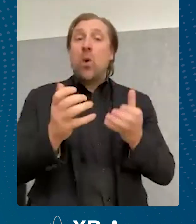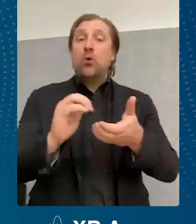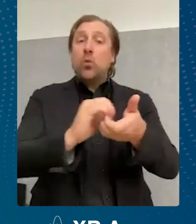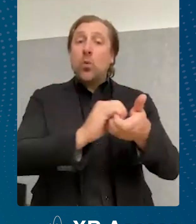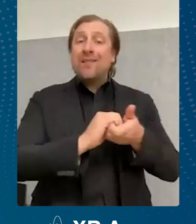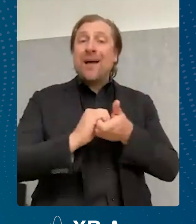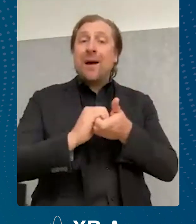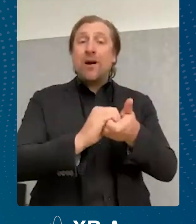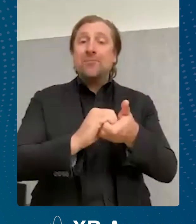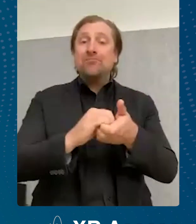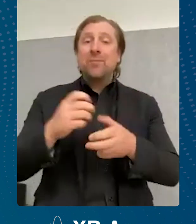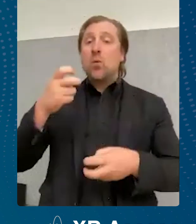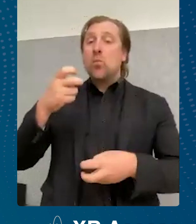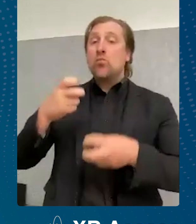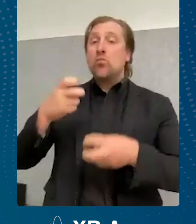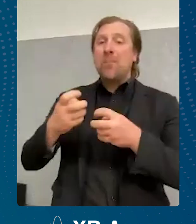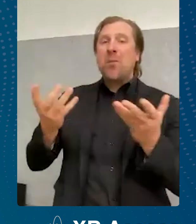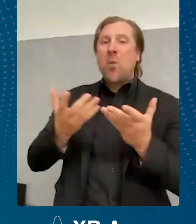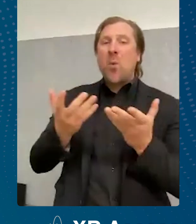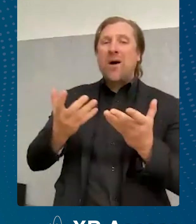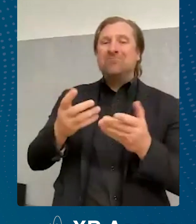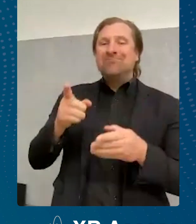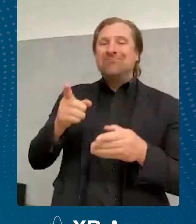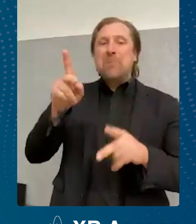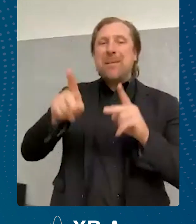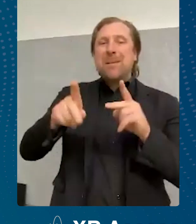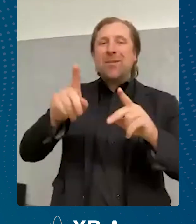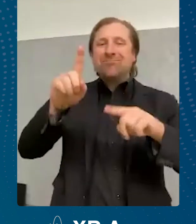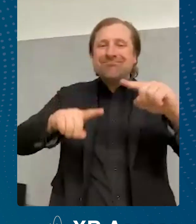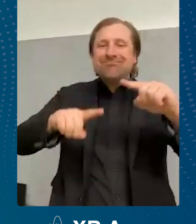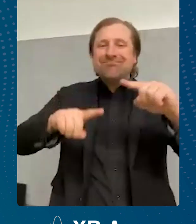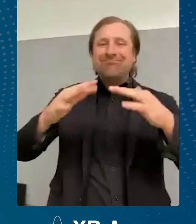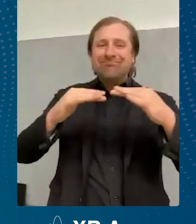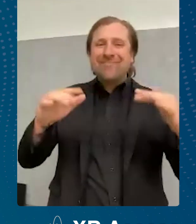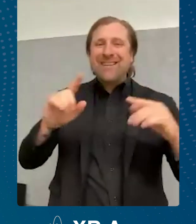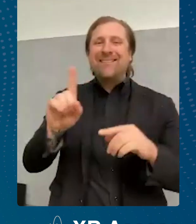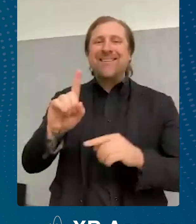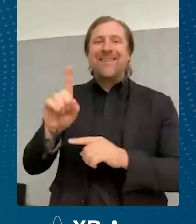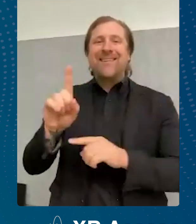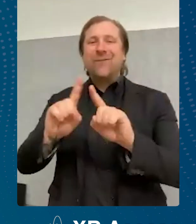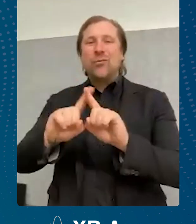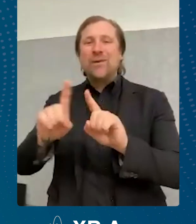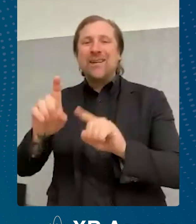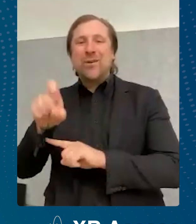that everybody has different needs, so we need different adaptations for different people.